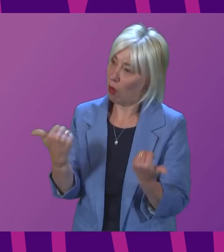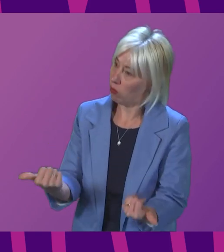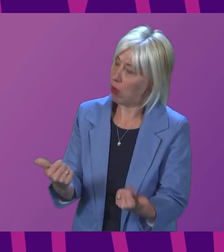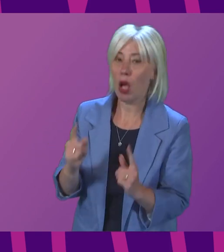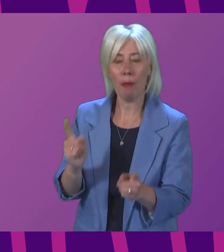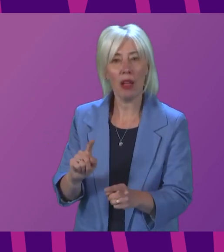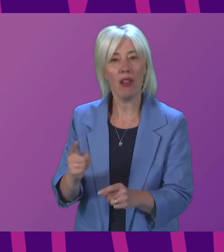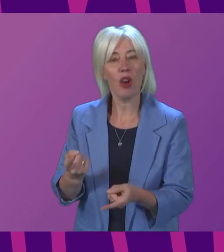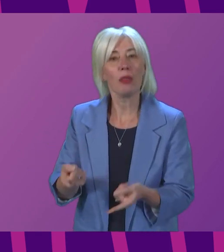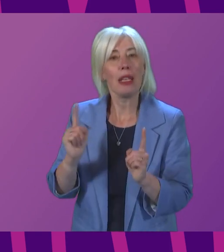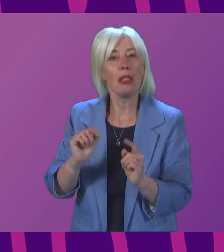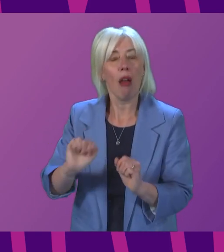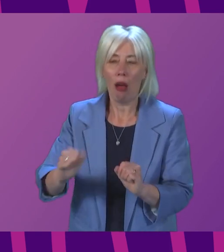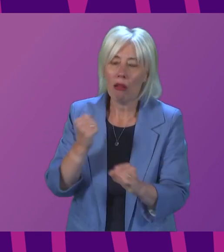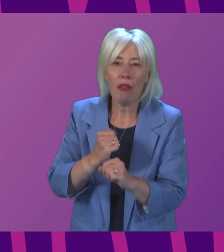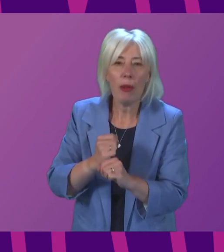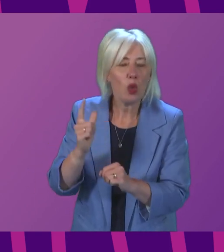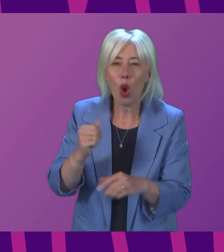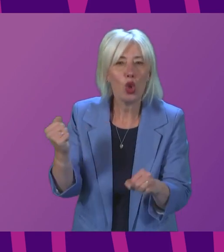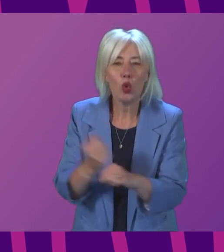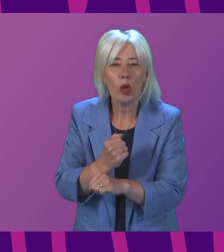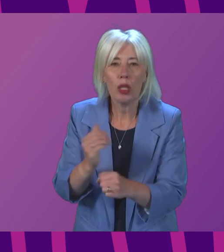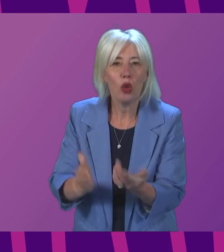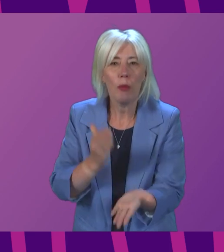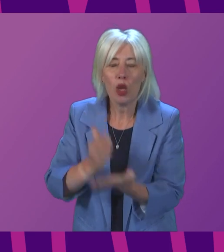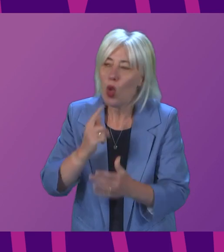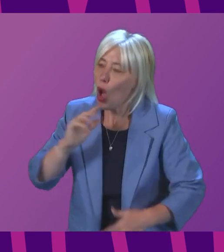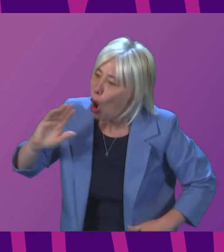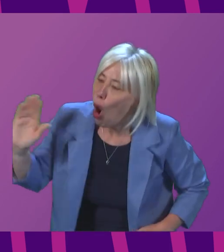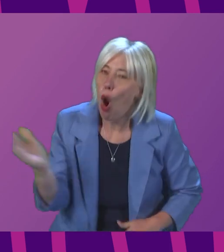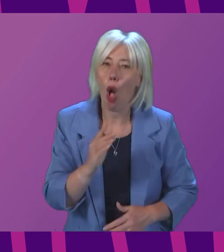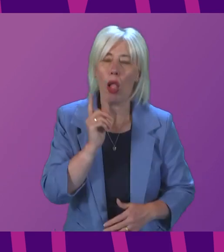First Minister and her Government taking to ensure that all people in Forth Valley can